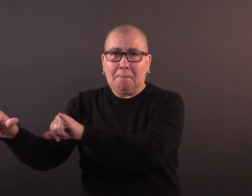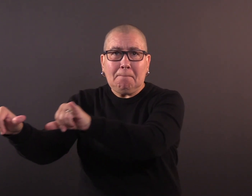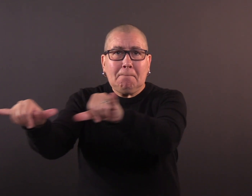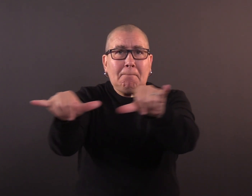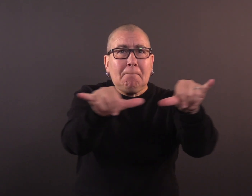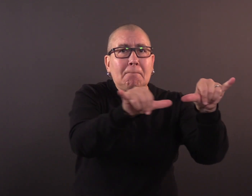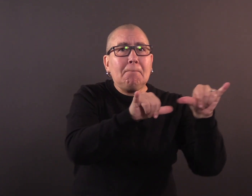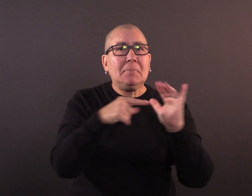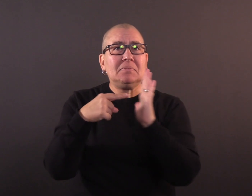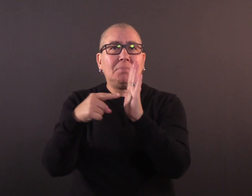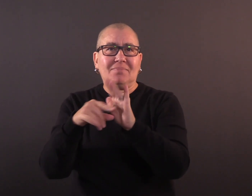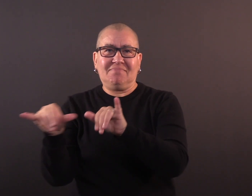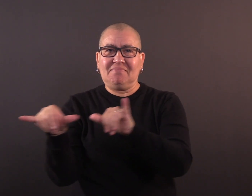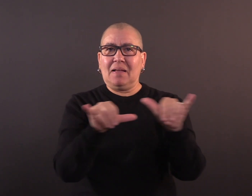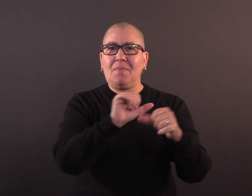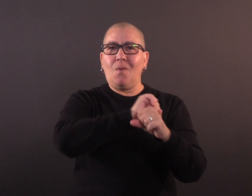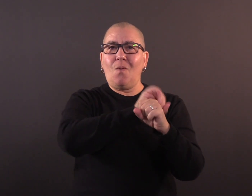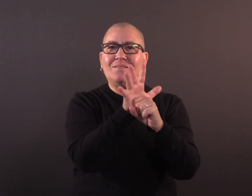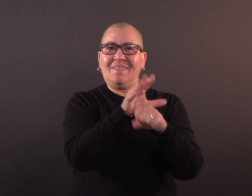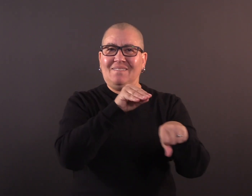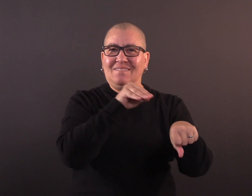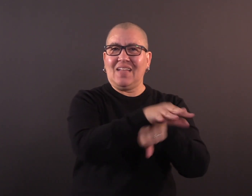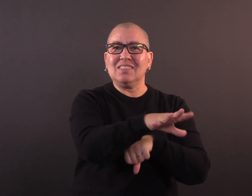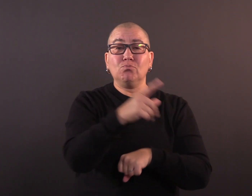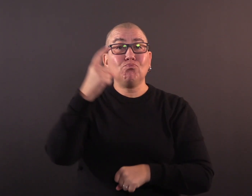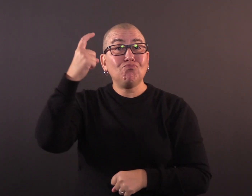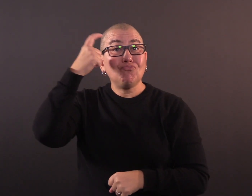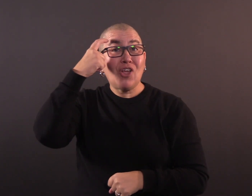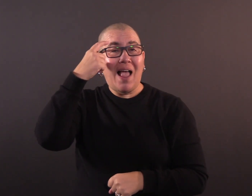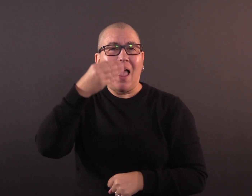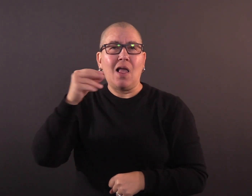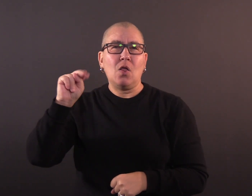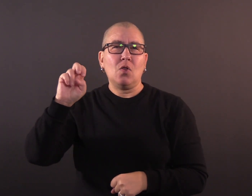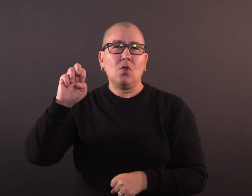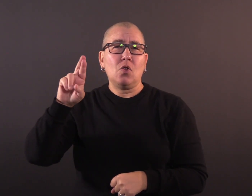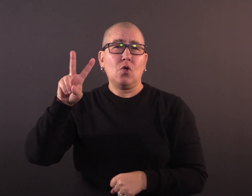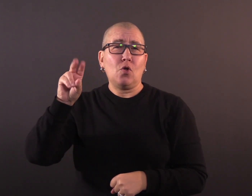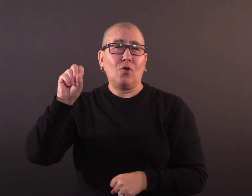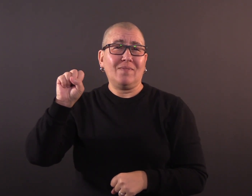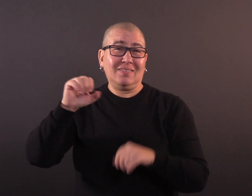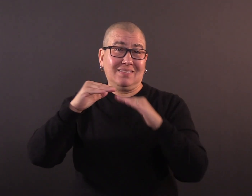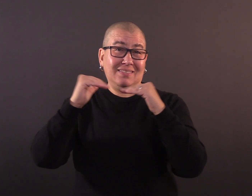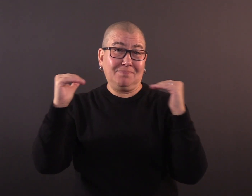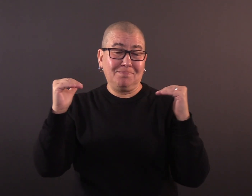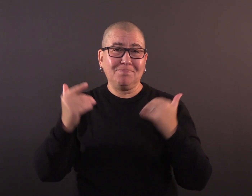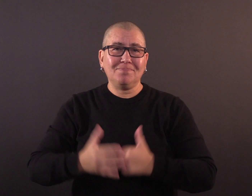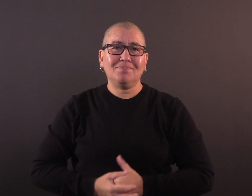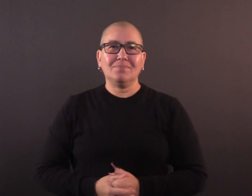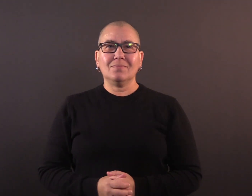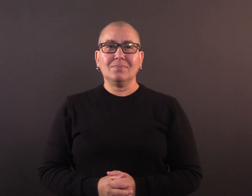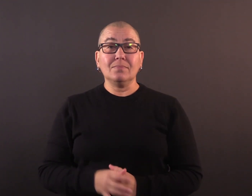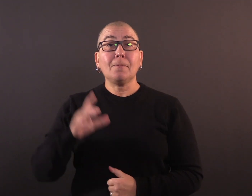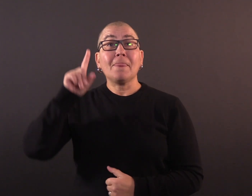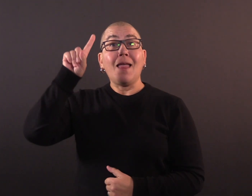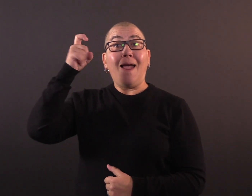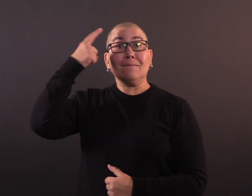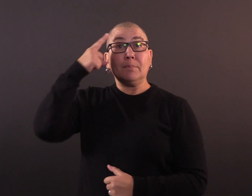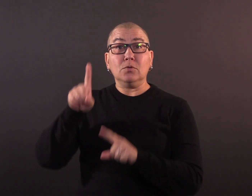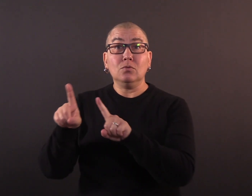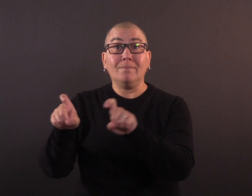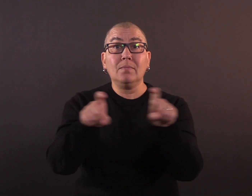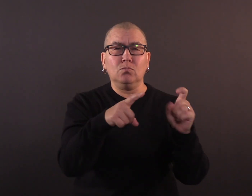experts say, appear to be tied to COVID's effects on the brain and nervous system.